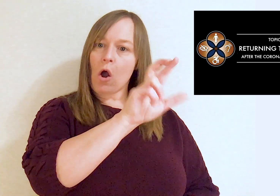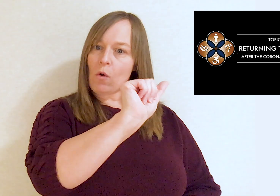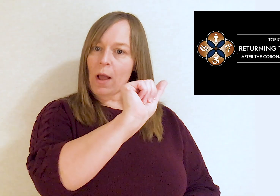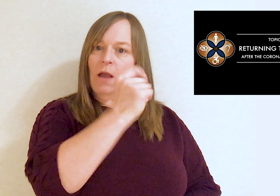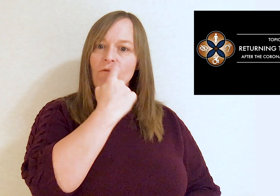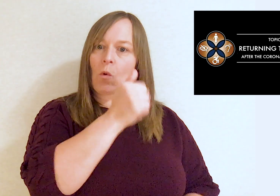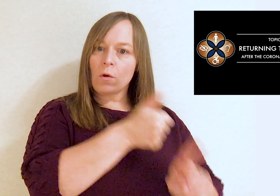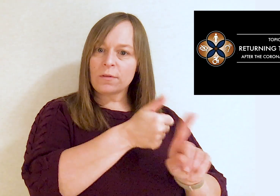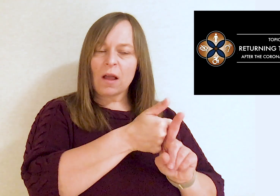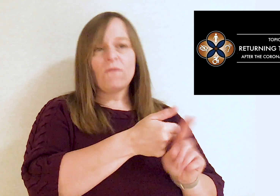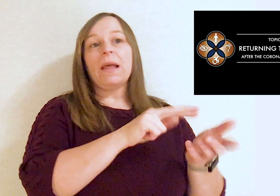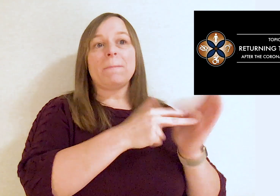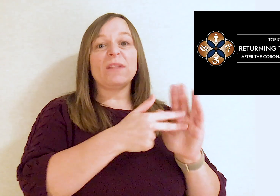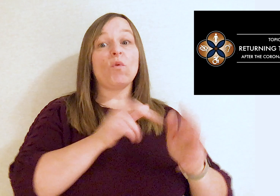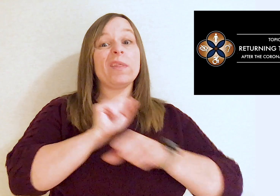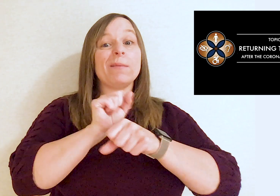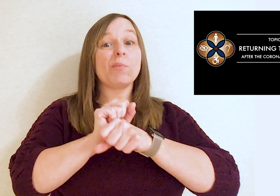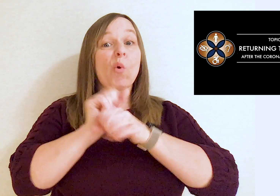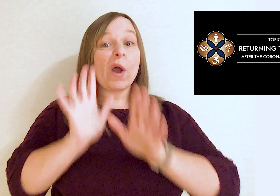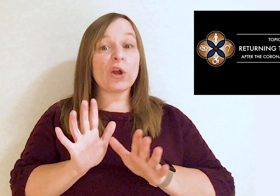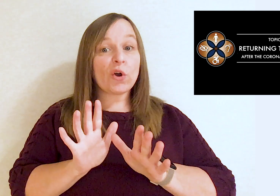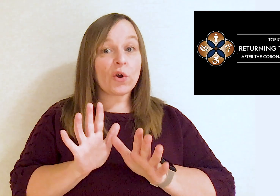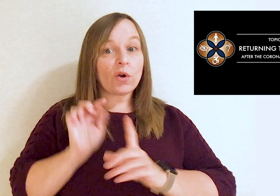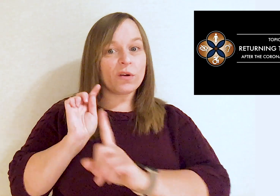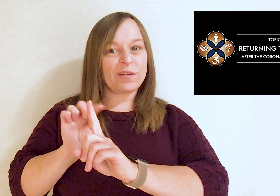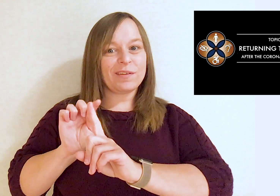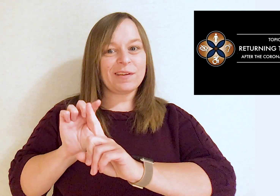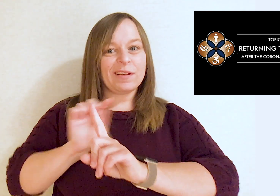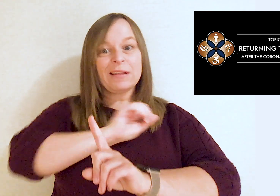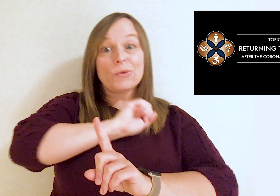And so what that means for an employer now that we're entering this let's get back